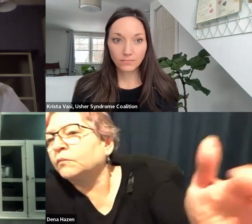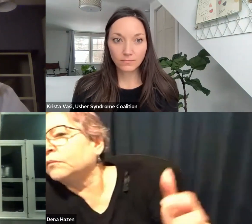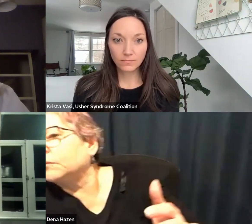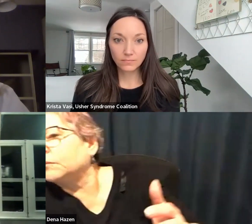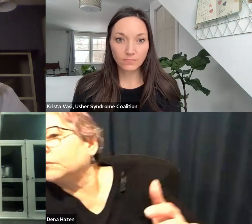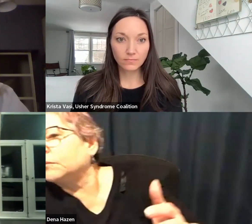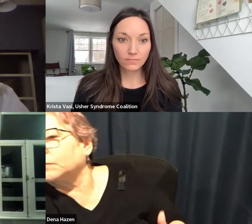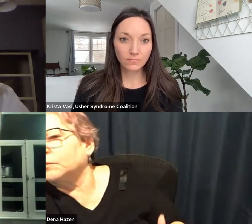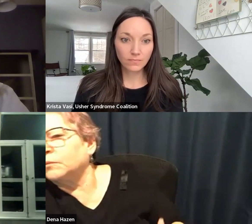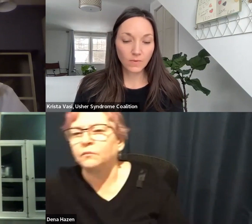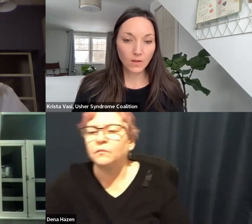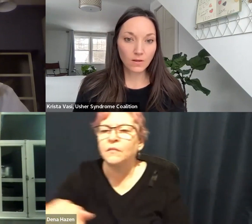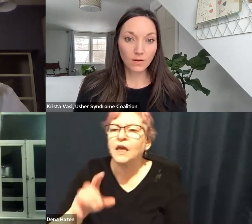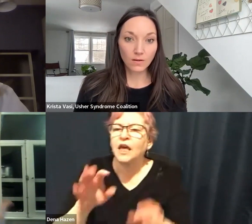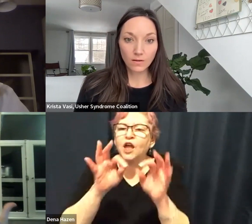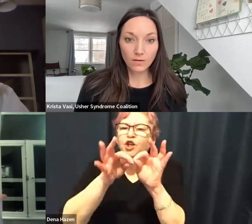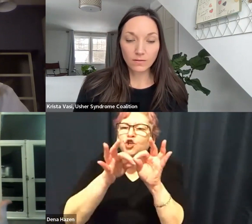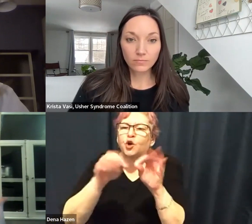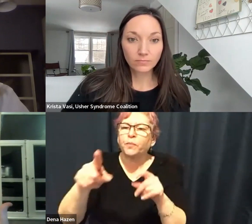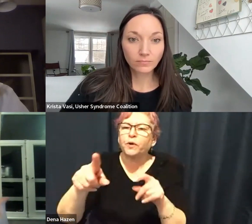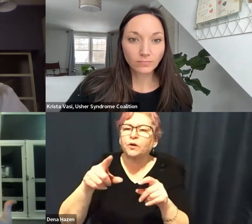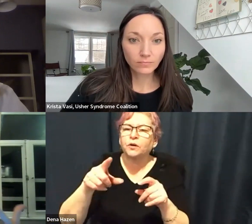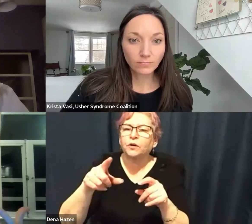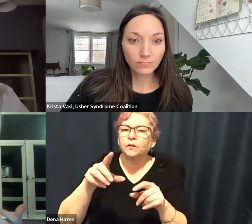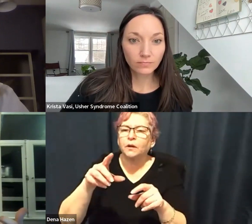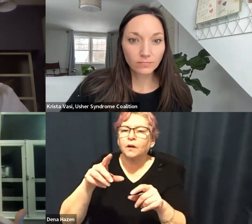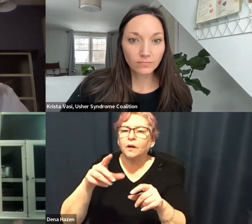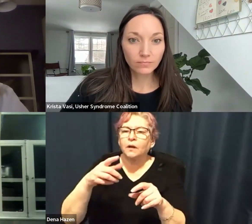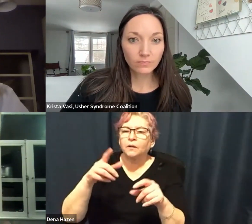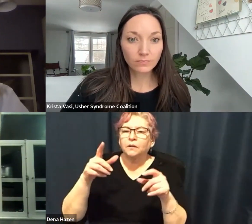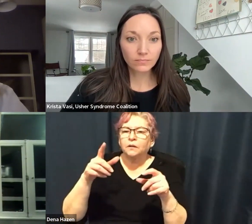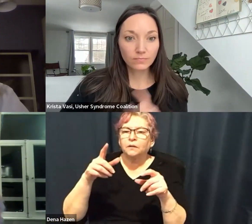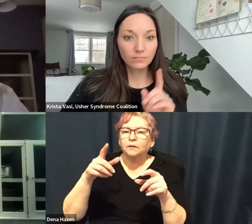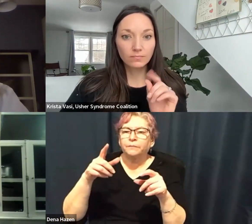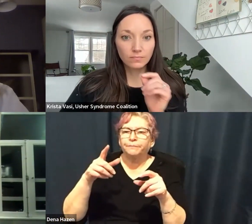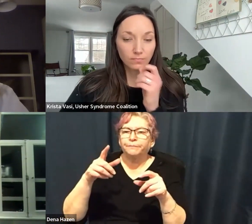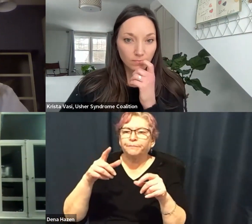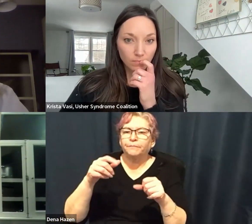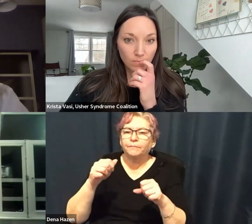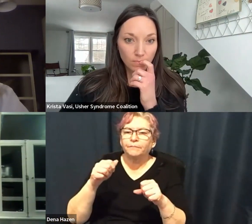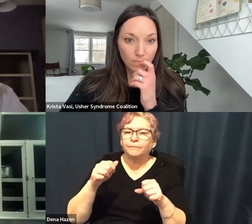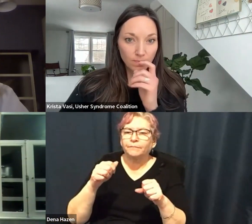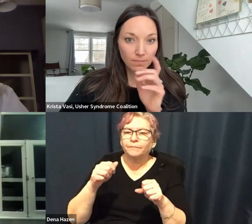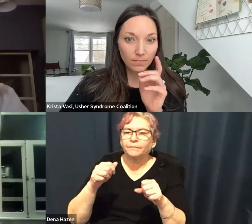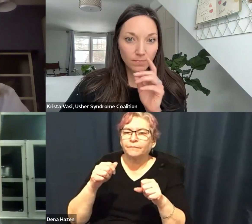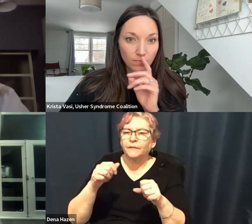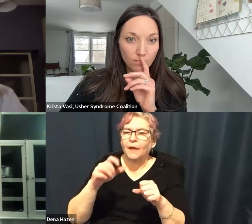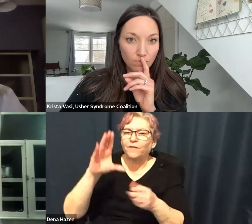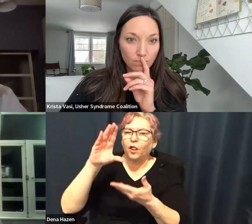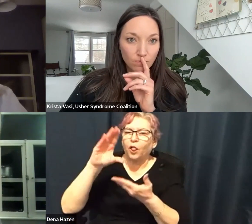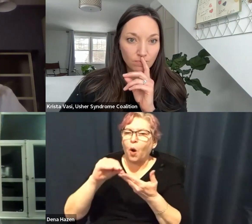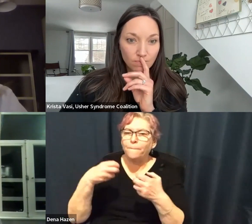And I'll just add to that the specific technique of exon 13, it's Andrew, Andy speaking, the specific...